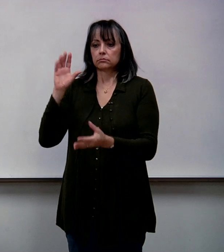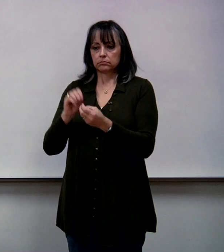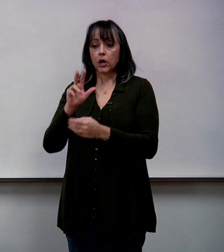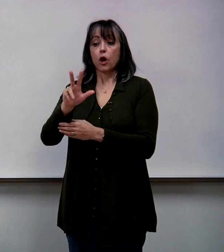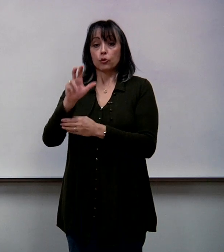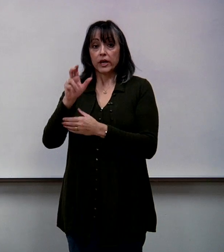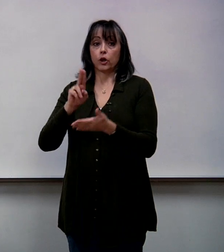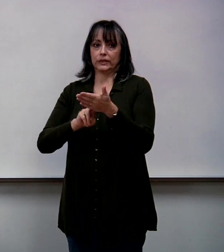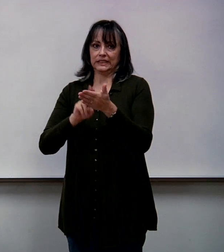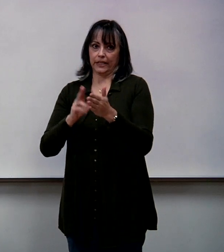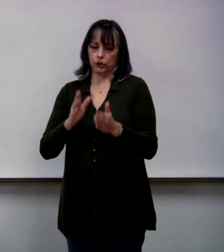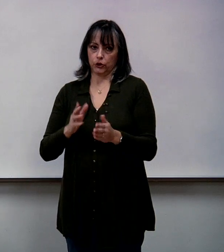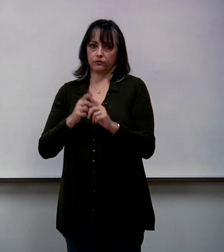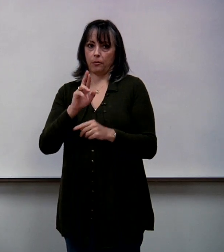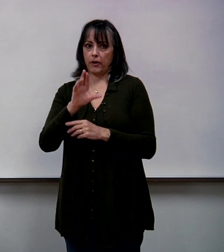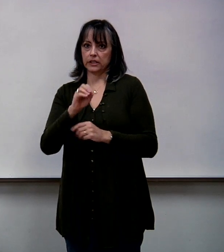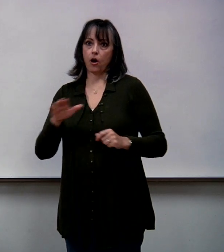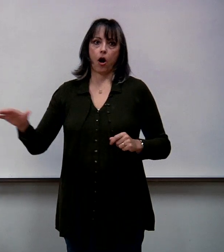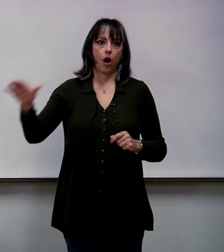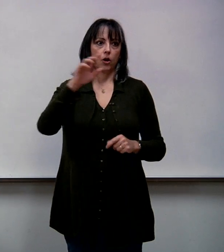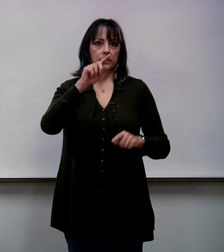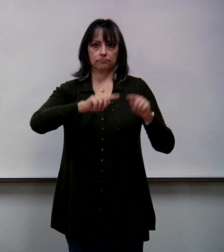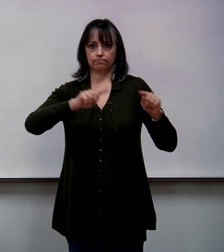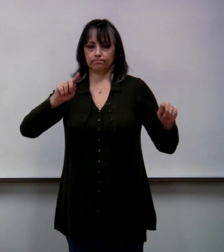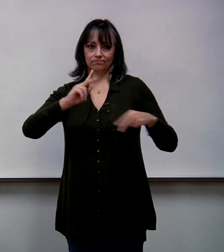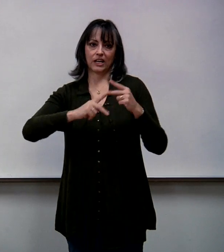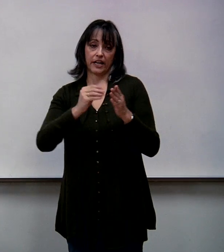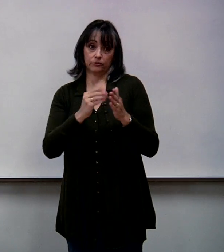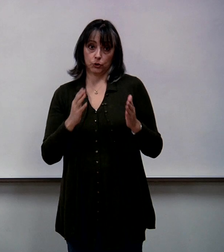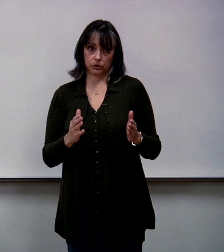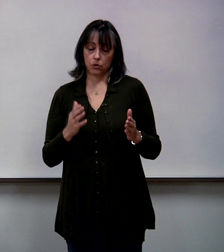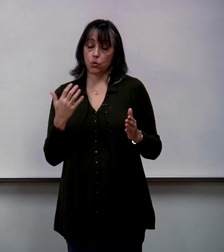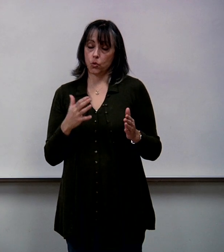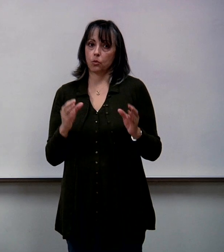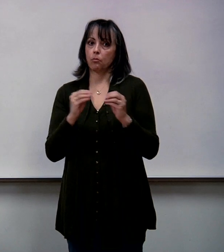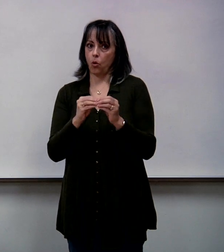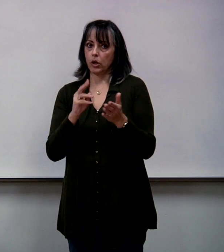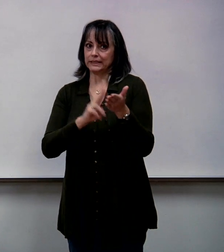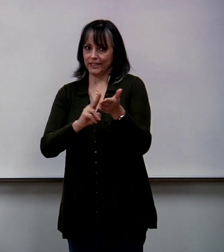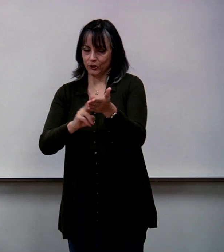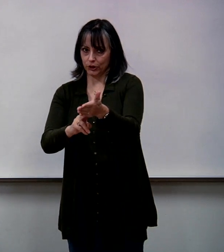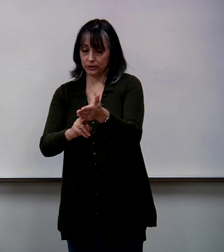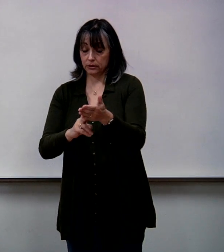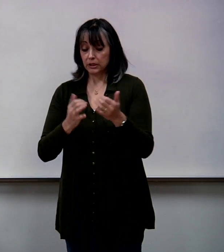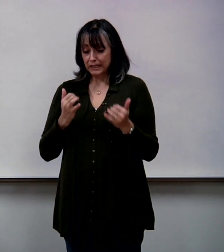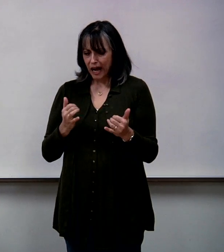from RIT students across campus. That's a lot more signatures. What is a little yes well as a little confusing about this is that the